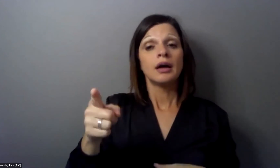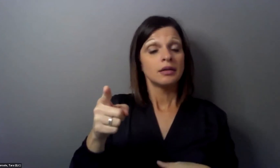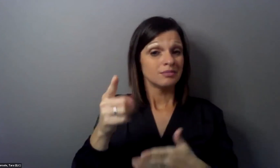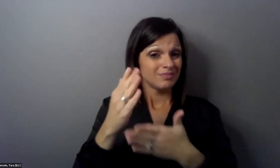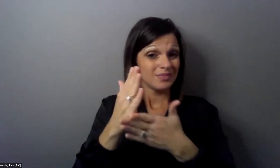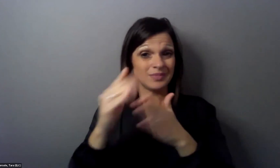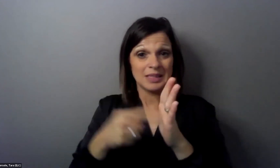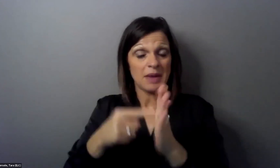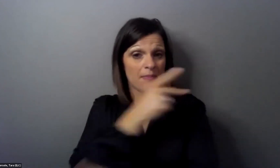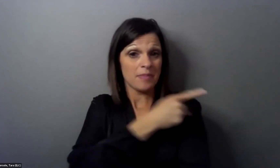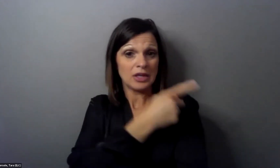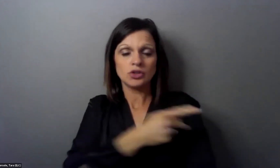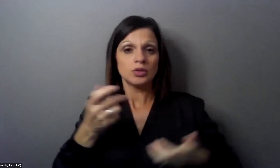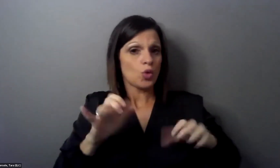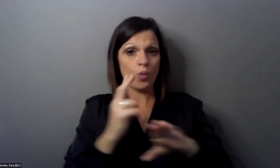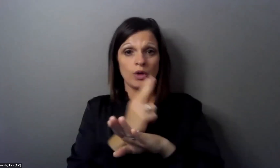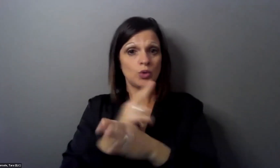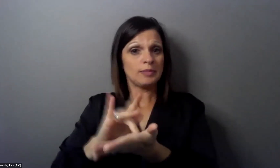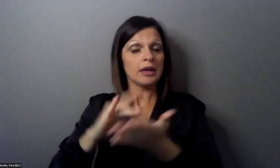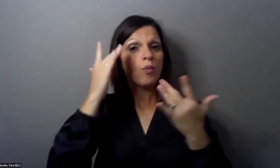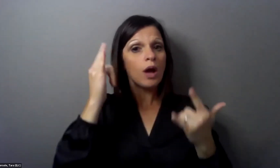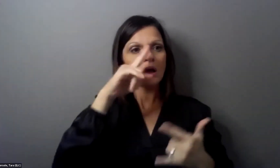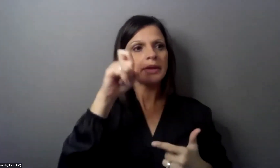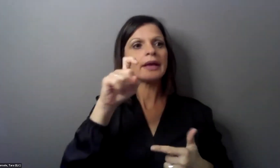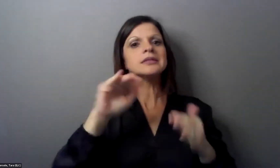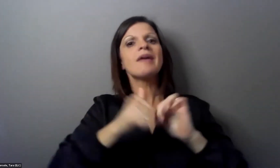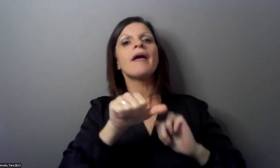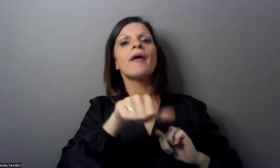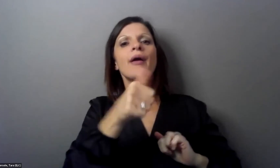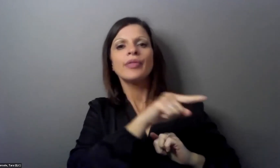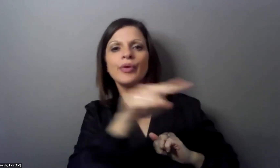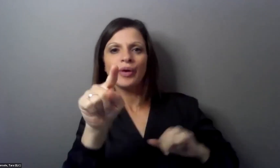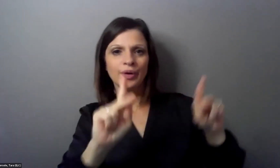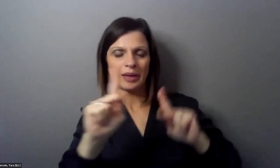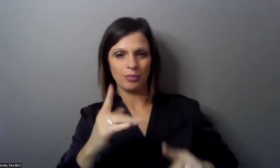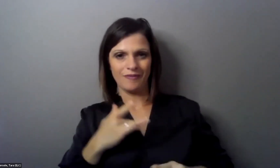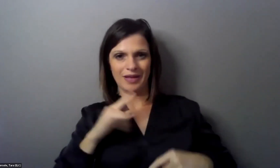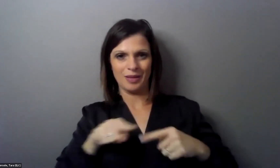they want to come off of those medications because of how other people feel about them.